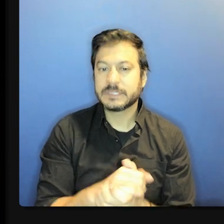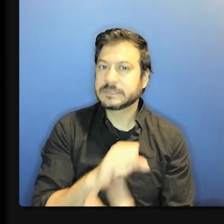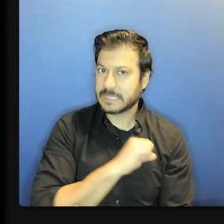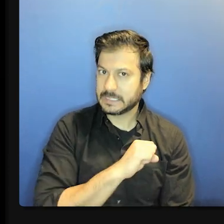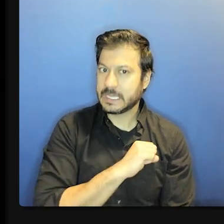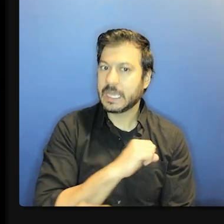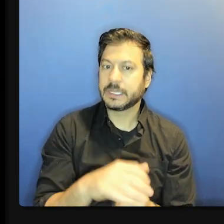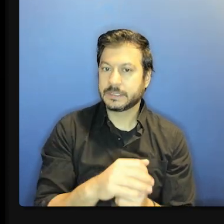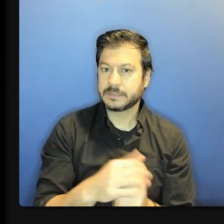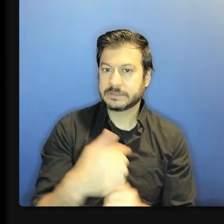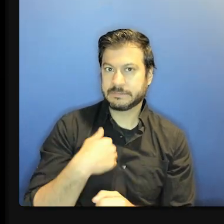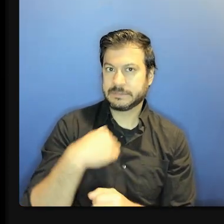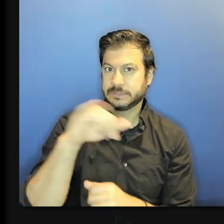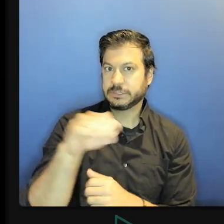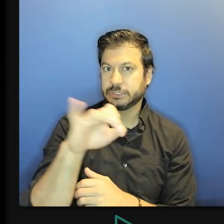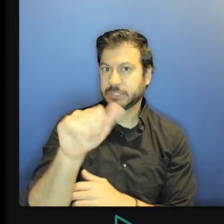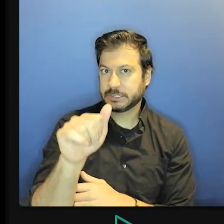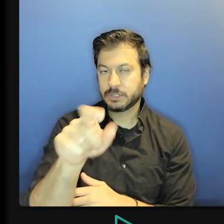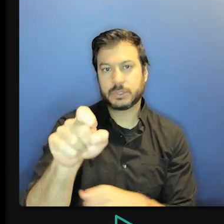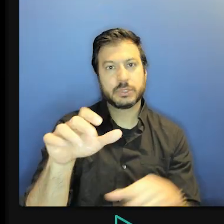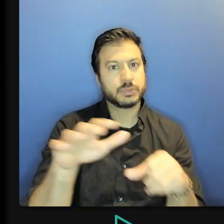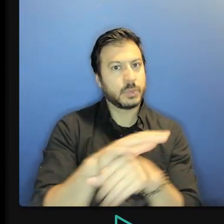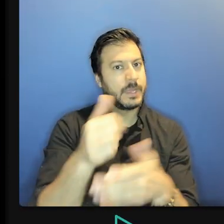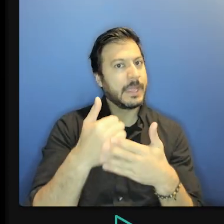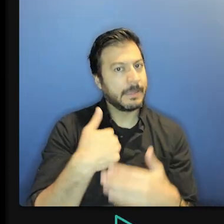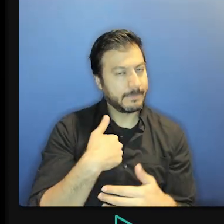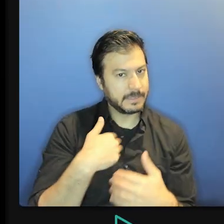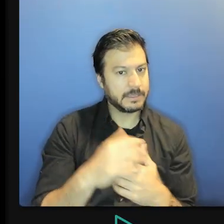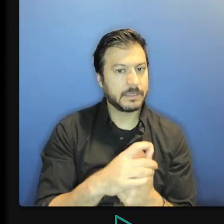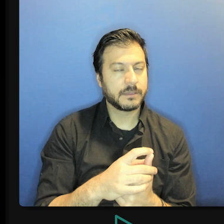Satya, it's me, Jessica. You can totally help me.